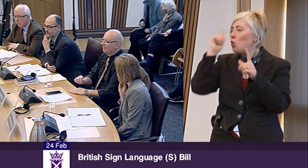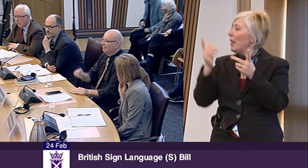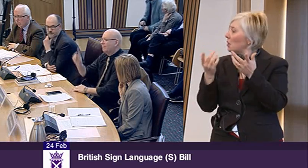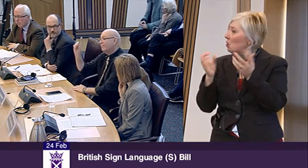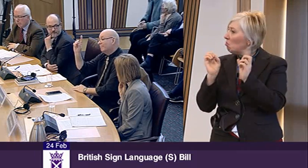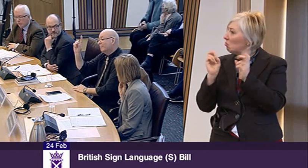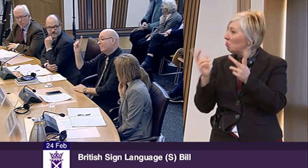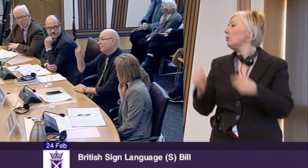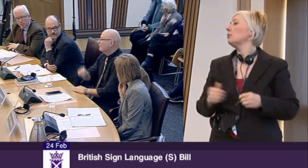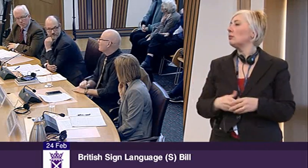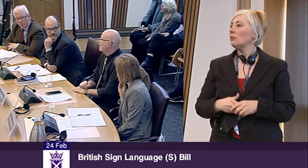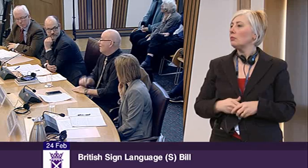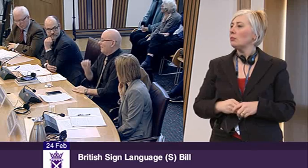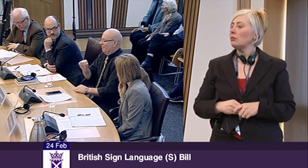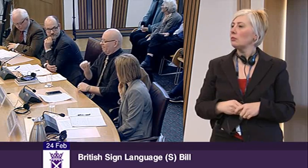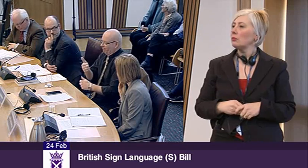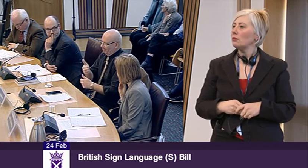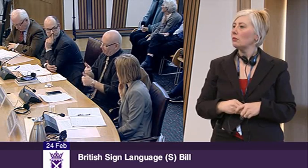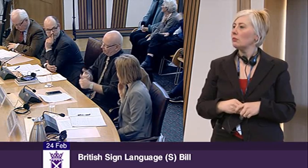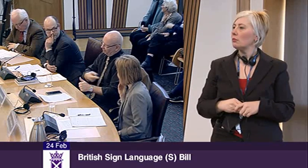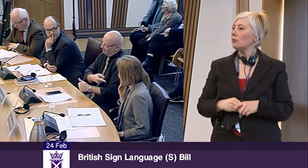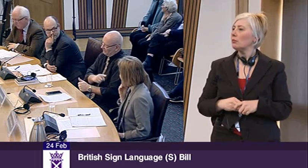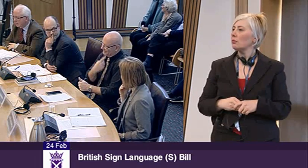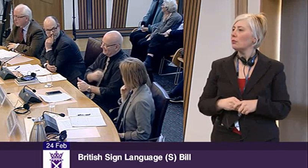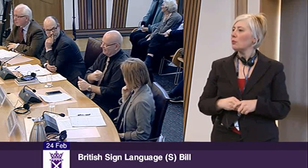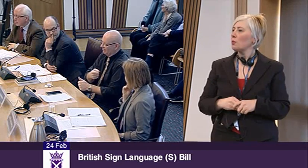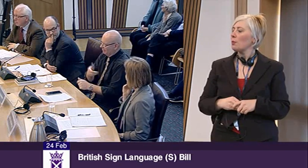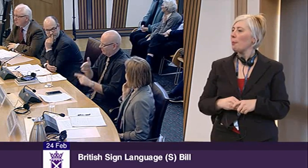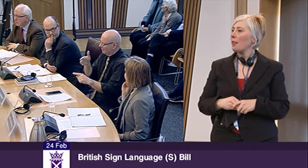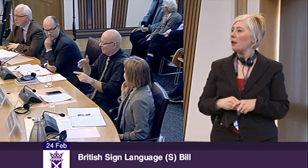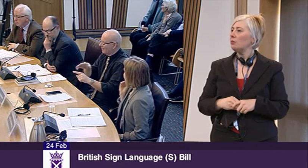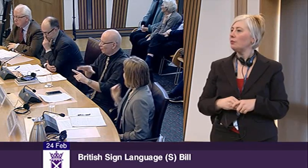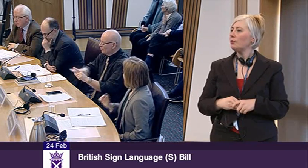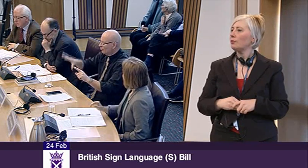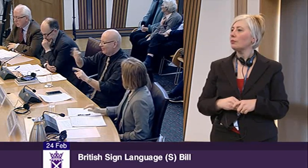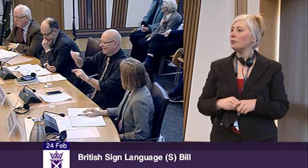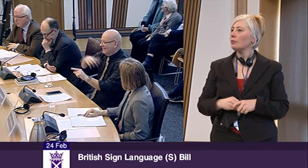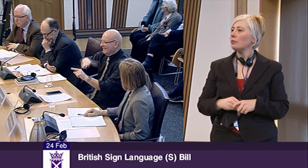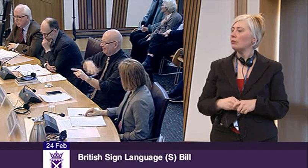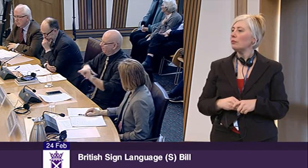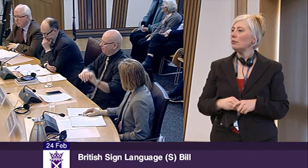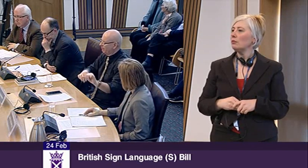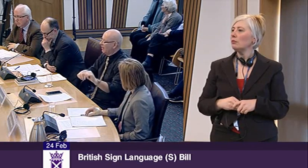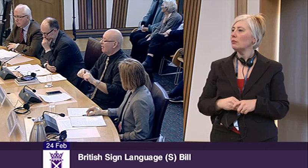Clark Denmark: I strongly support Carly Brownlie’s points about recognising the country’s regional